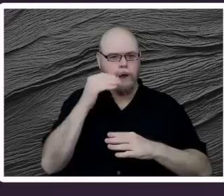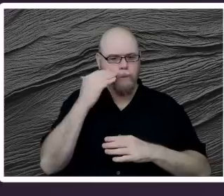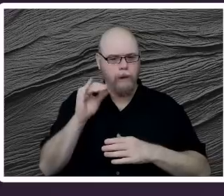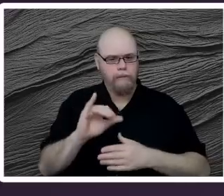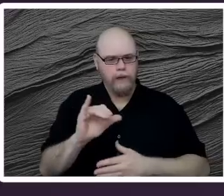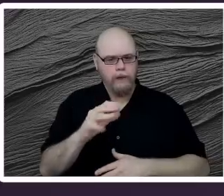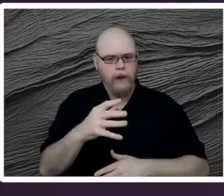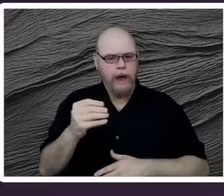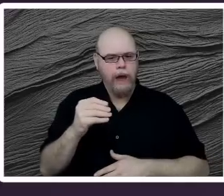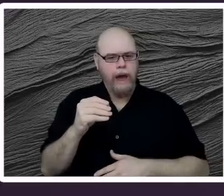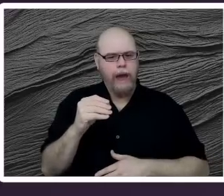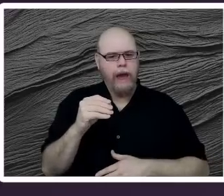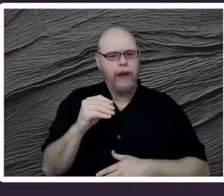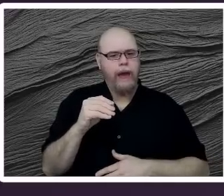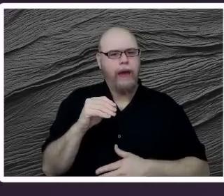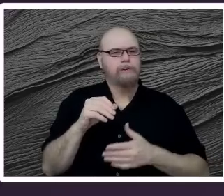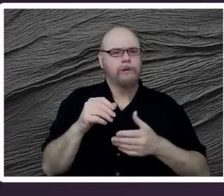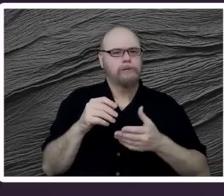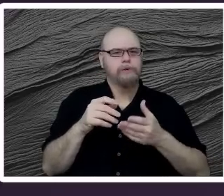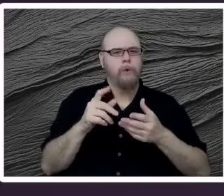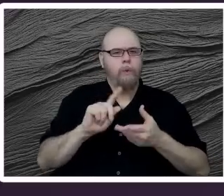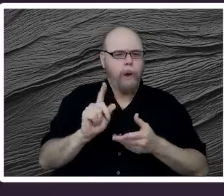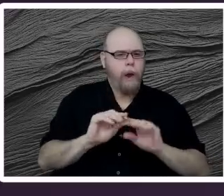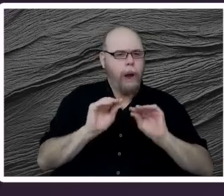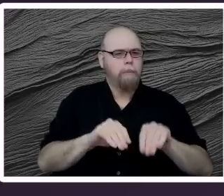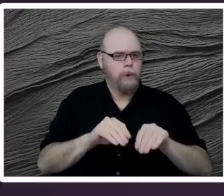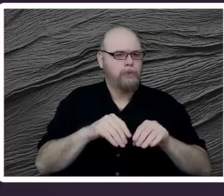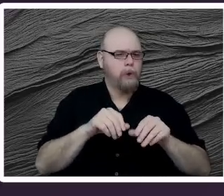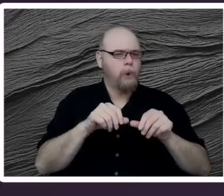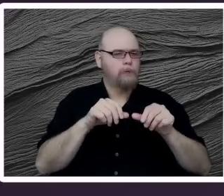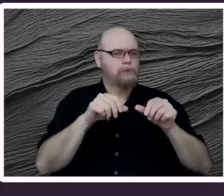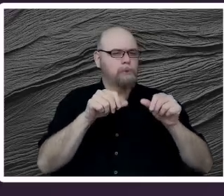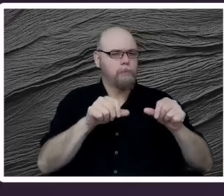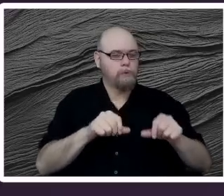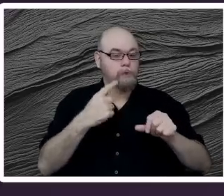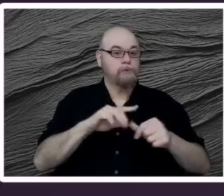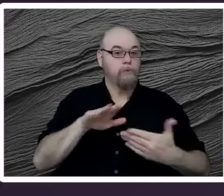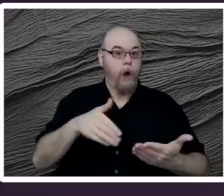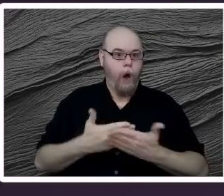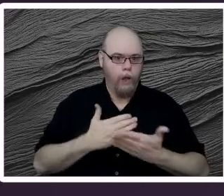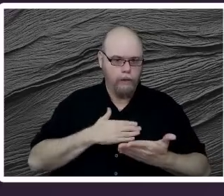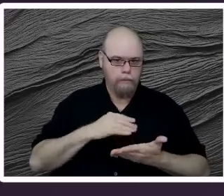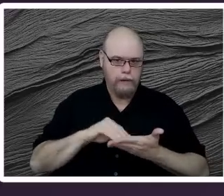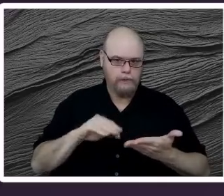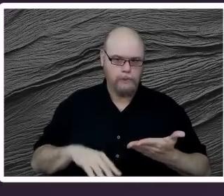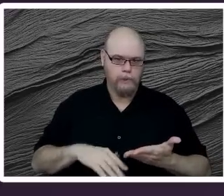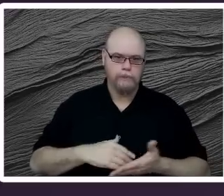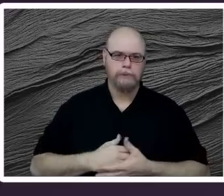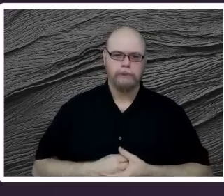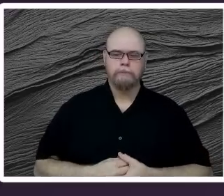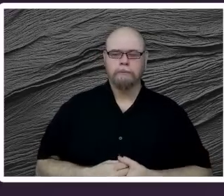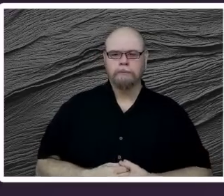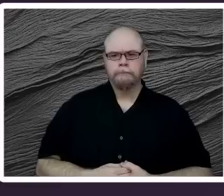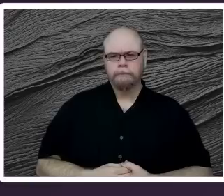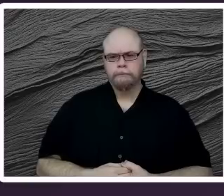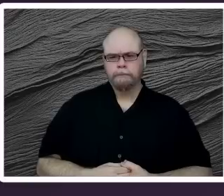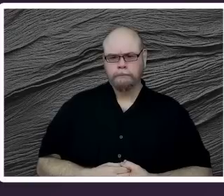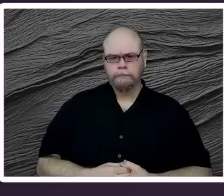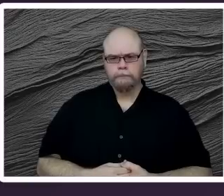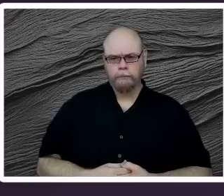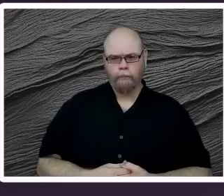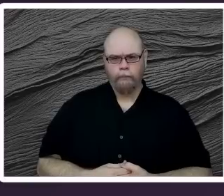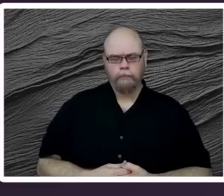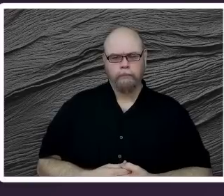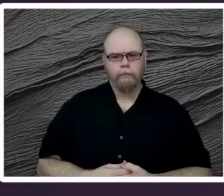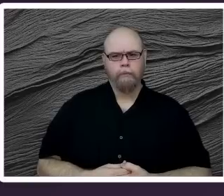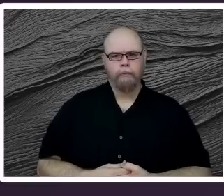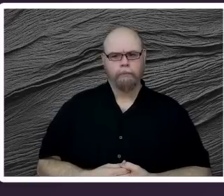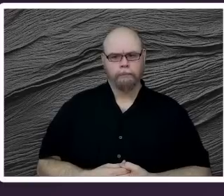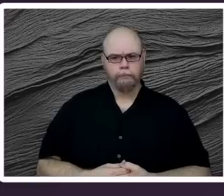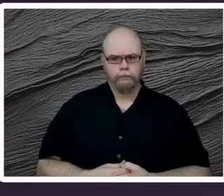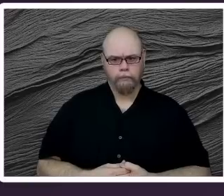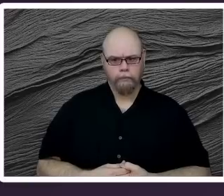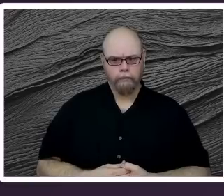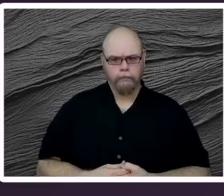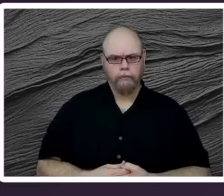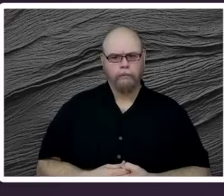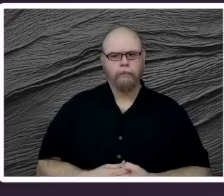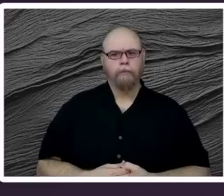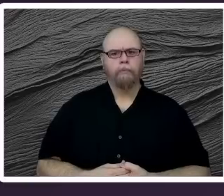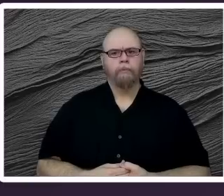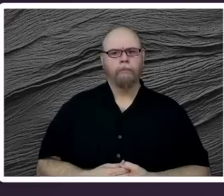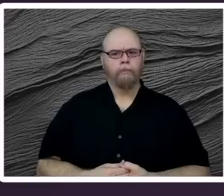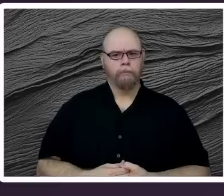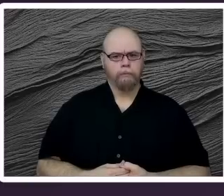of the posters for all of my students. And then one of the things that I really love